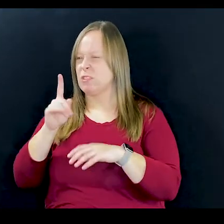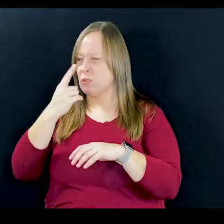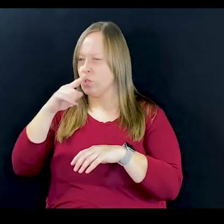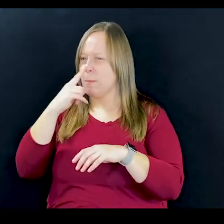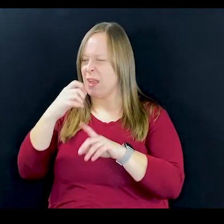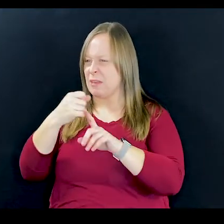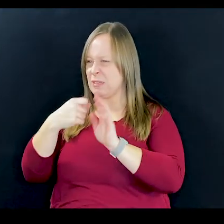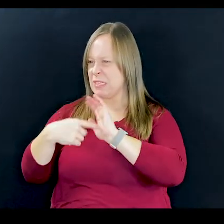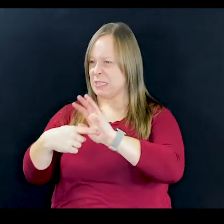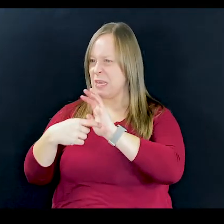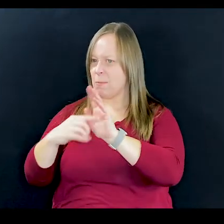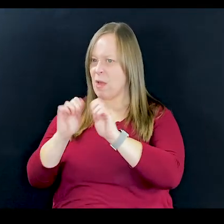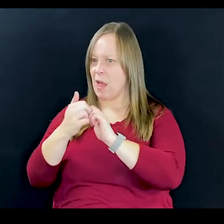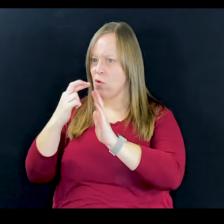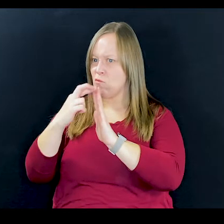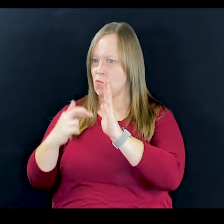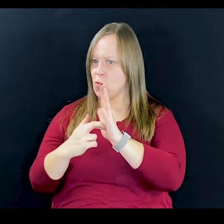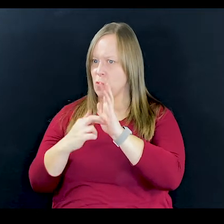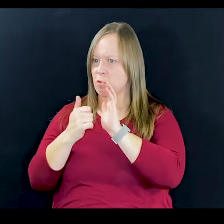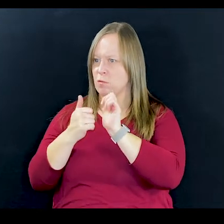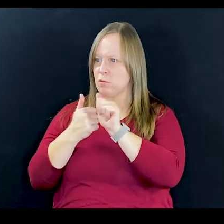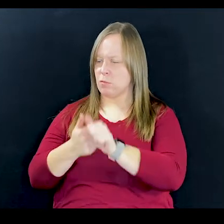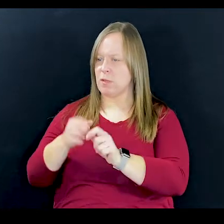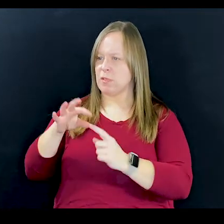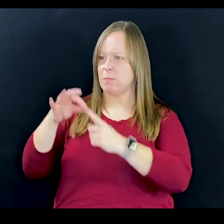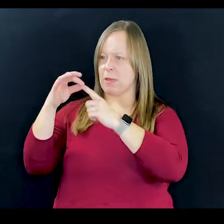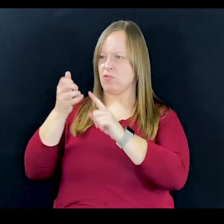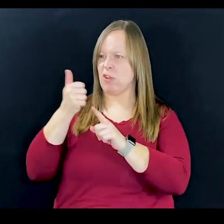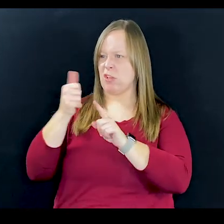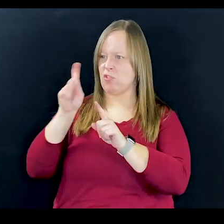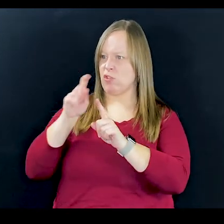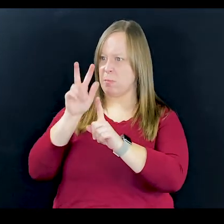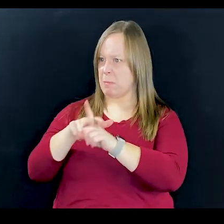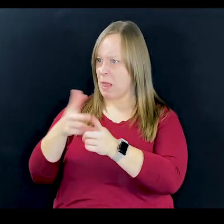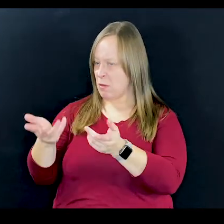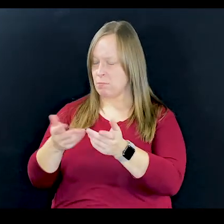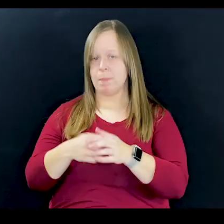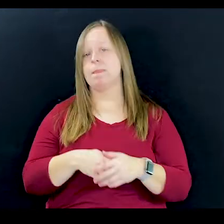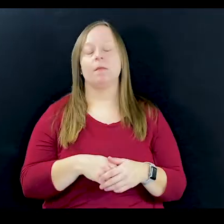K: Could you provide an example, on how rules regarding special transportation should be applied?